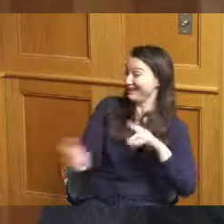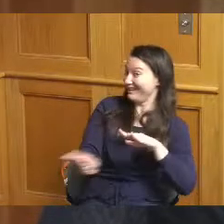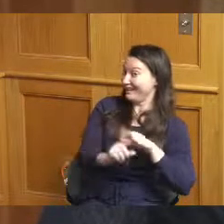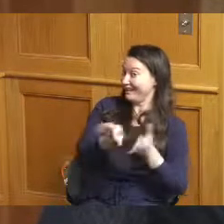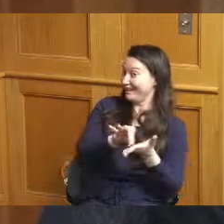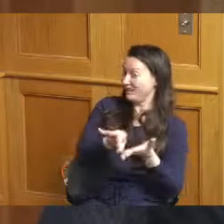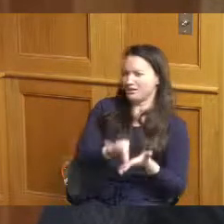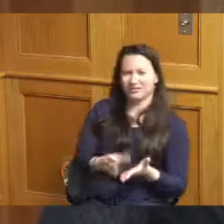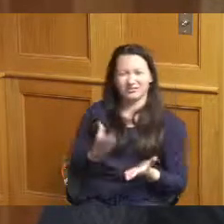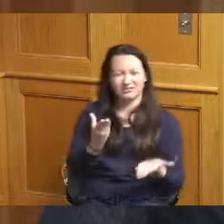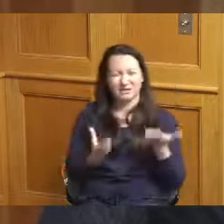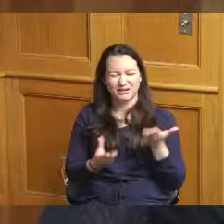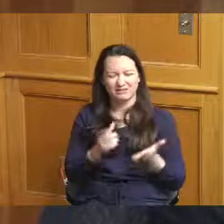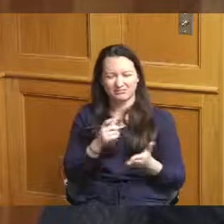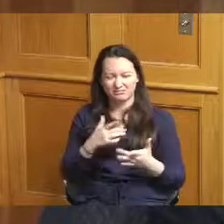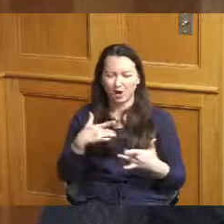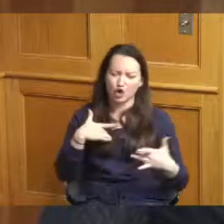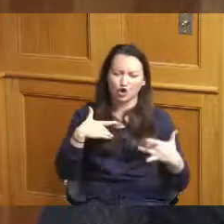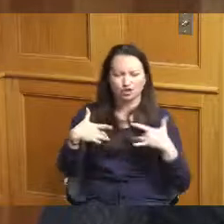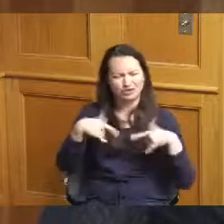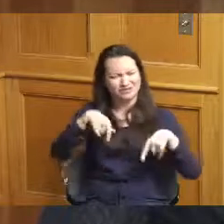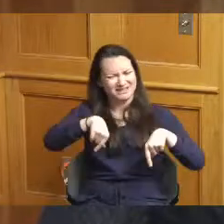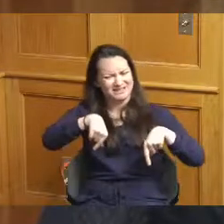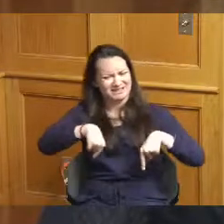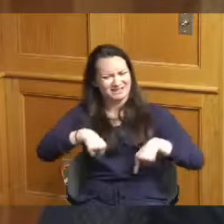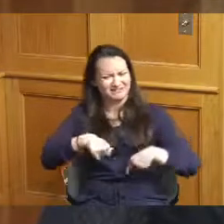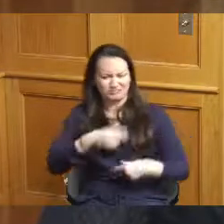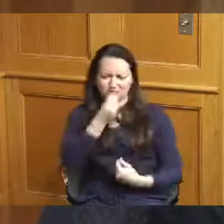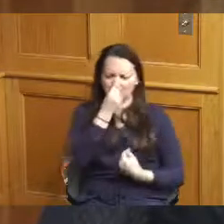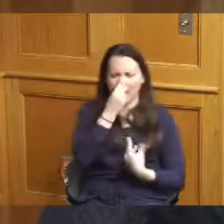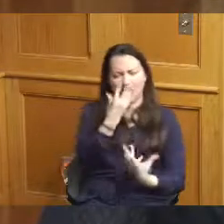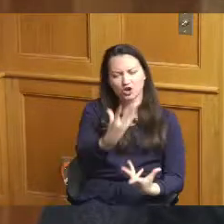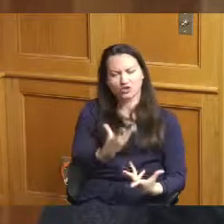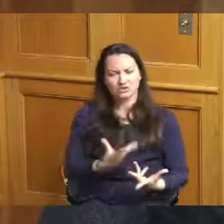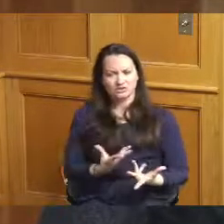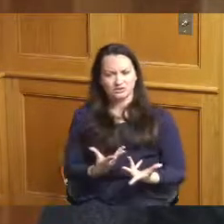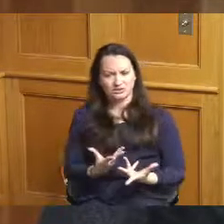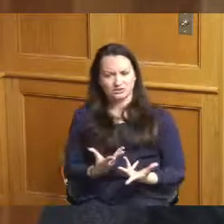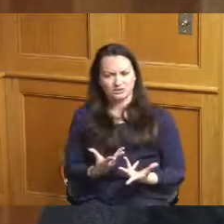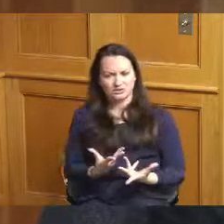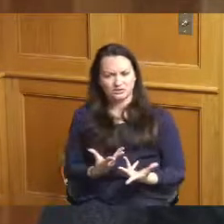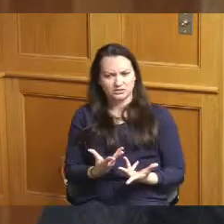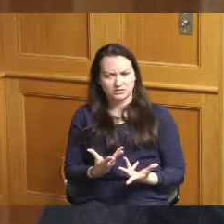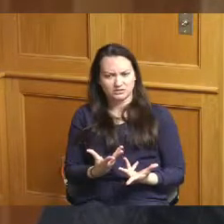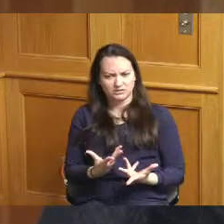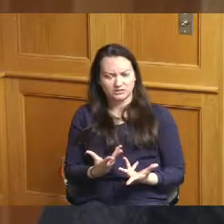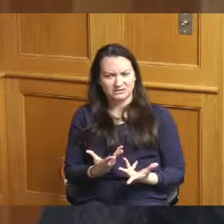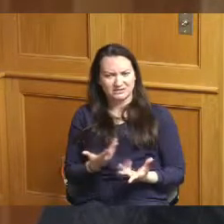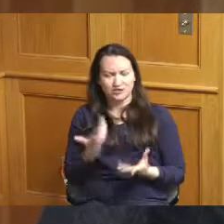maybe they're not overly concerned about this and this any kind of clawback or any kind of